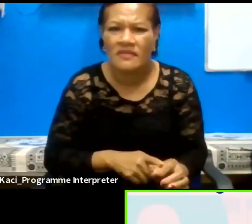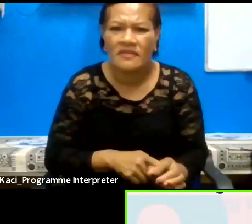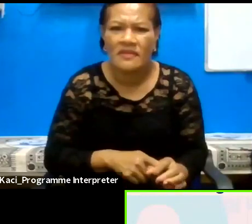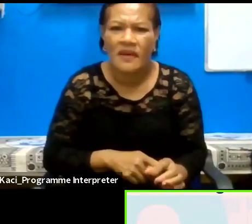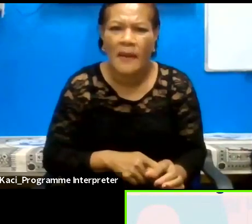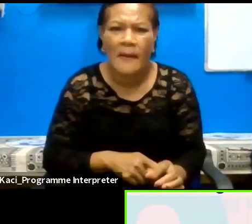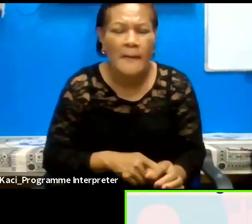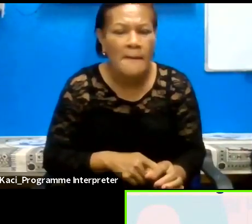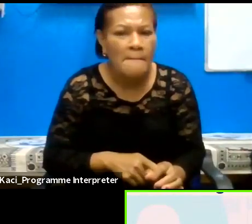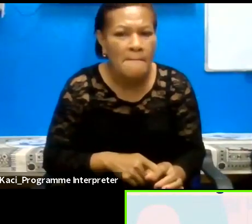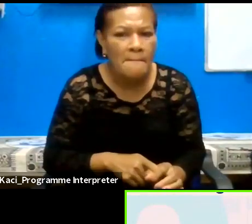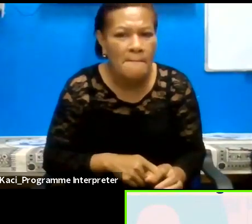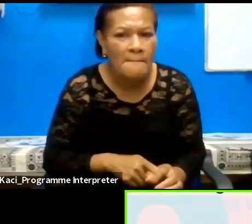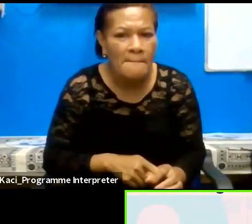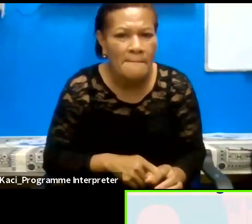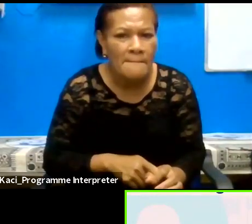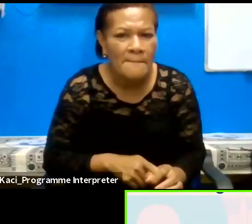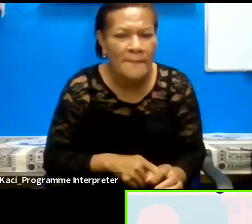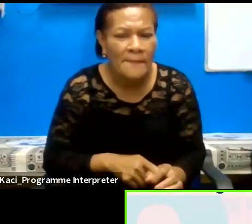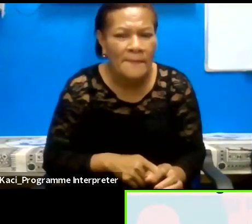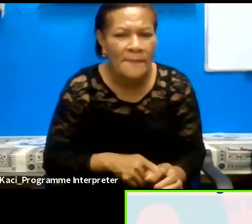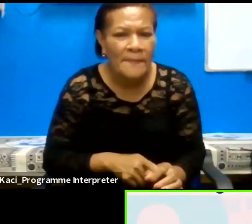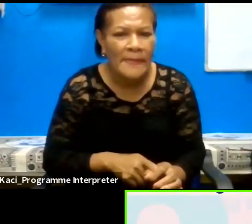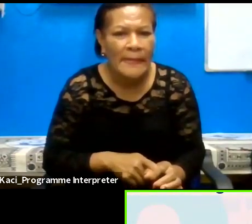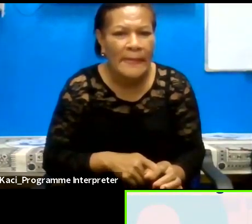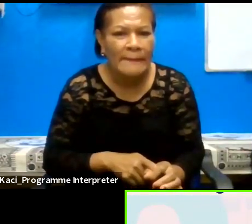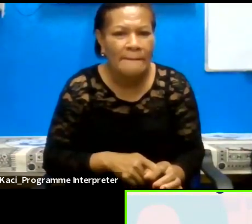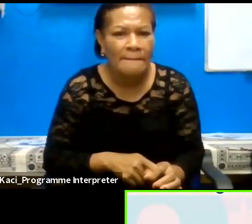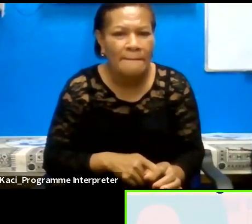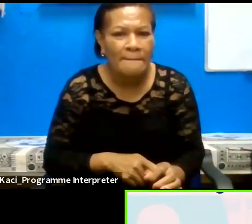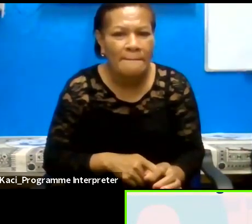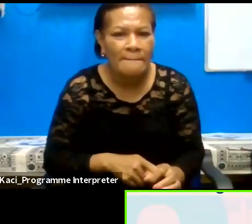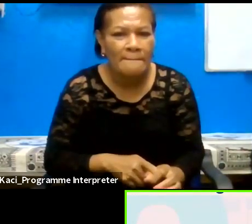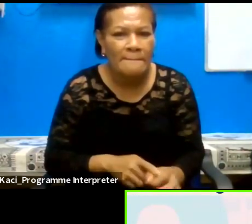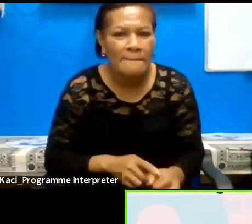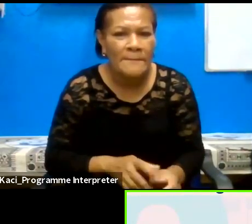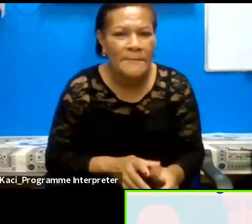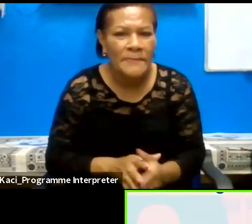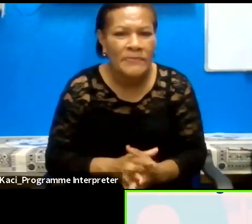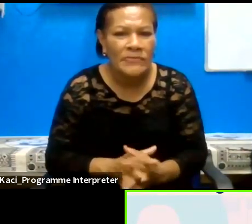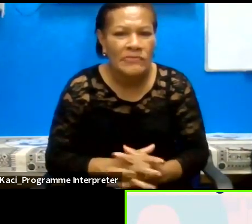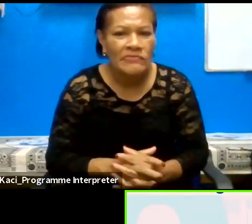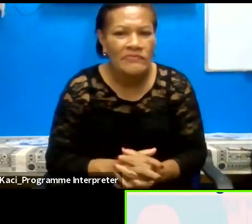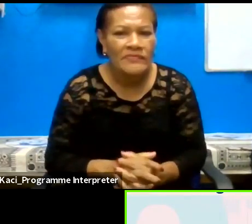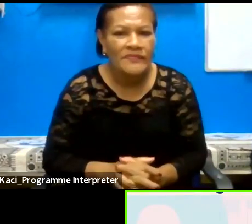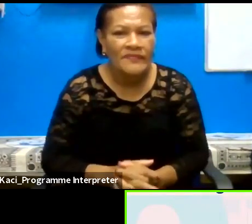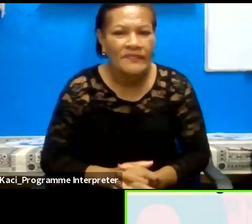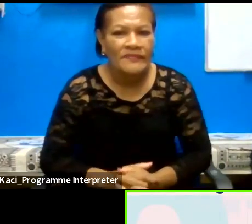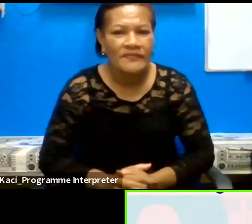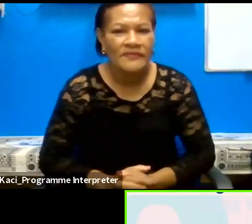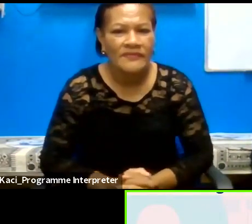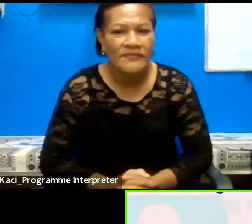future for virtual programs. Uh once again from the LS SC staff